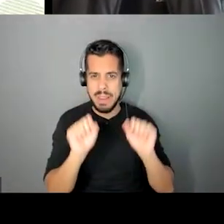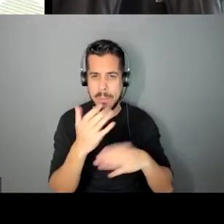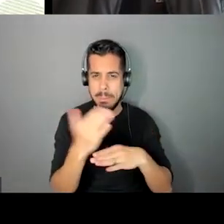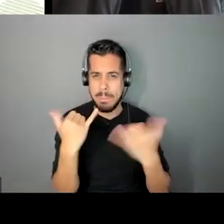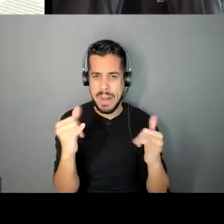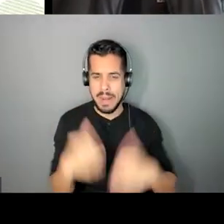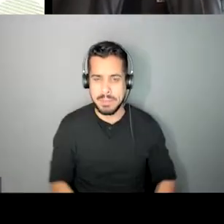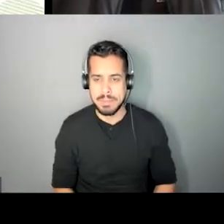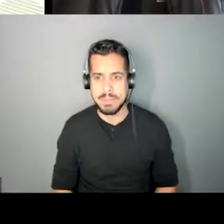[Brenda] Okay.